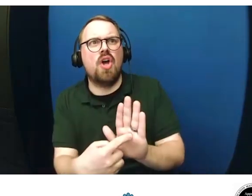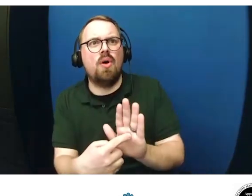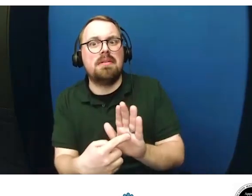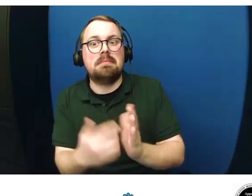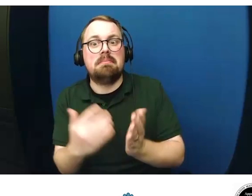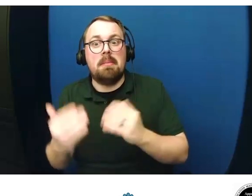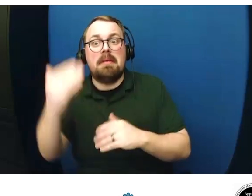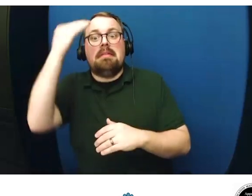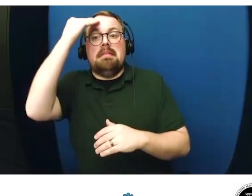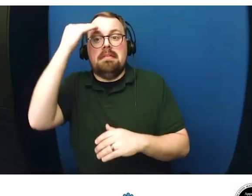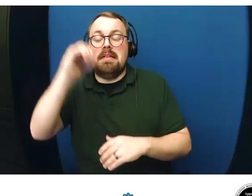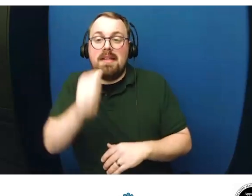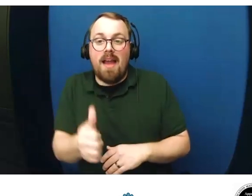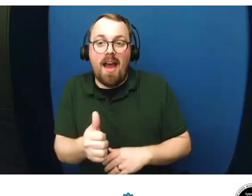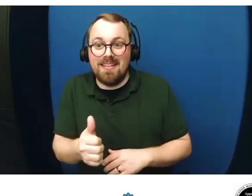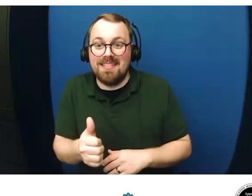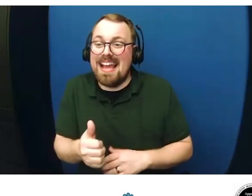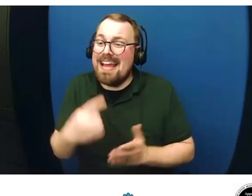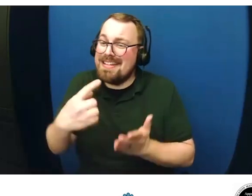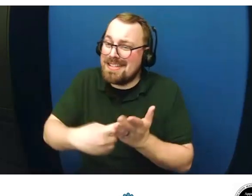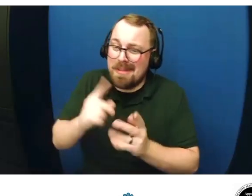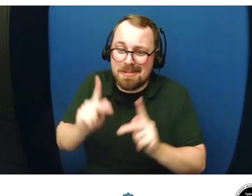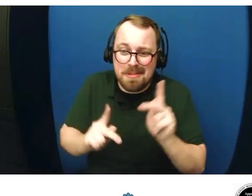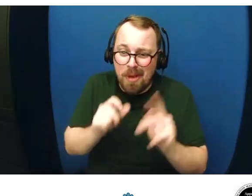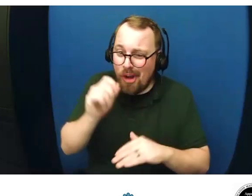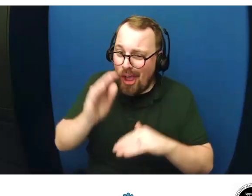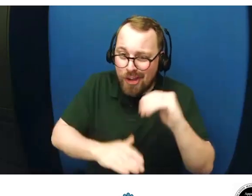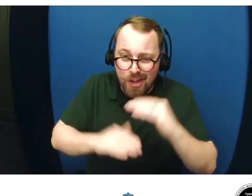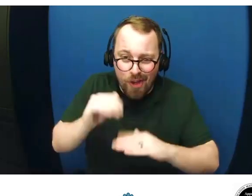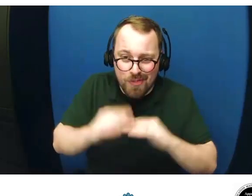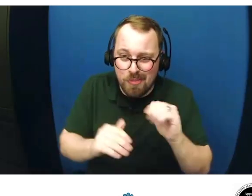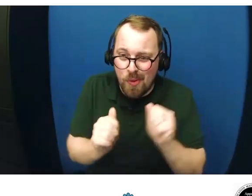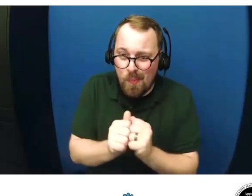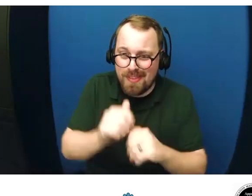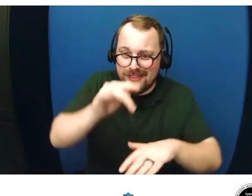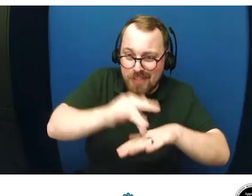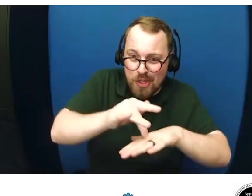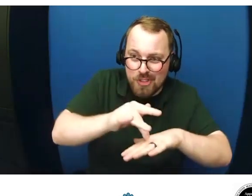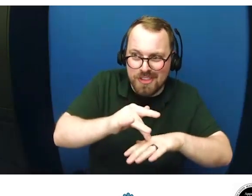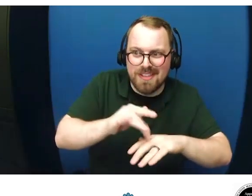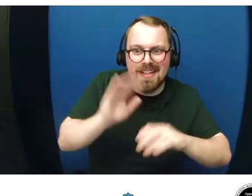Not everybody is as comfortable with touch as us in the deafblind field. And so it